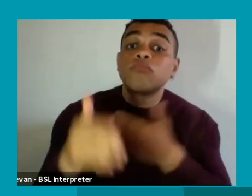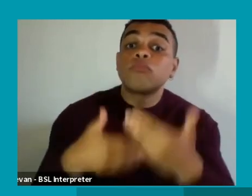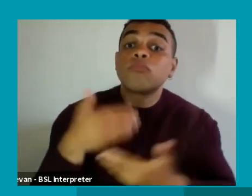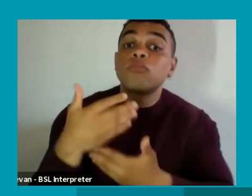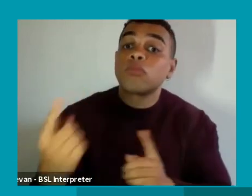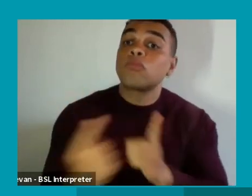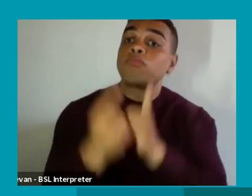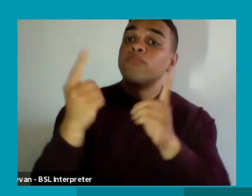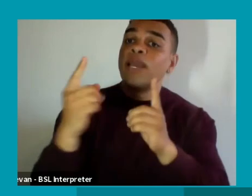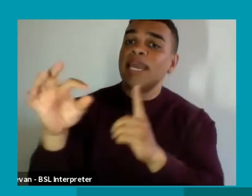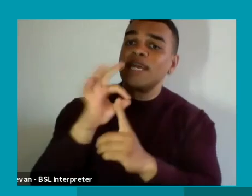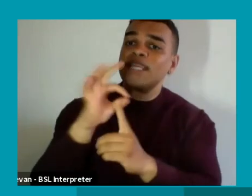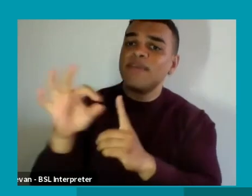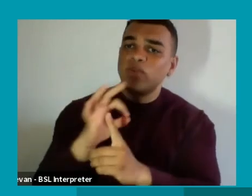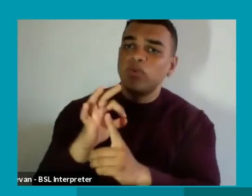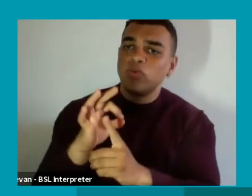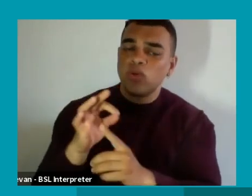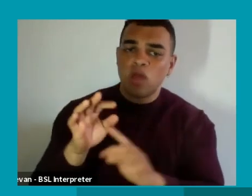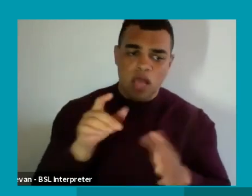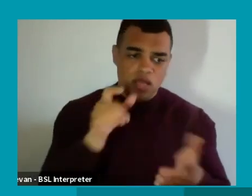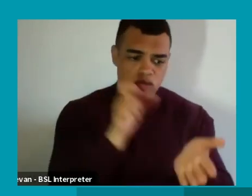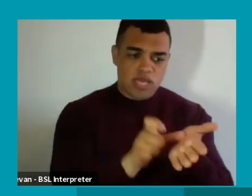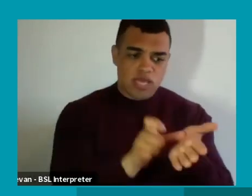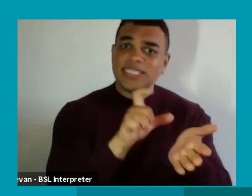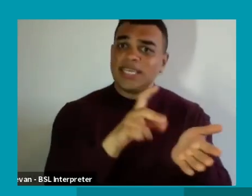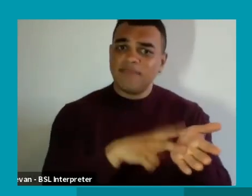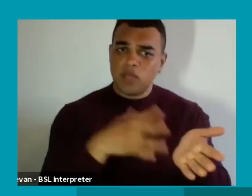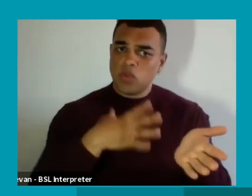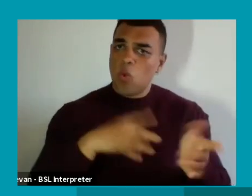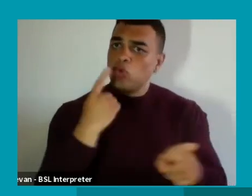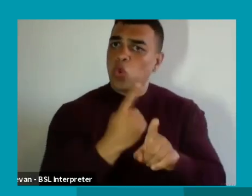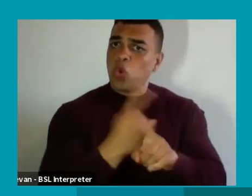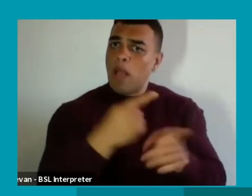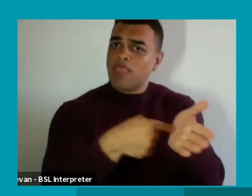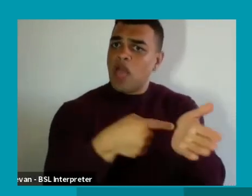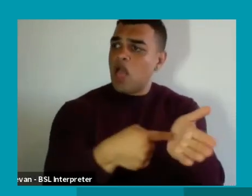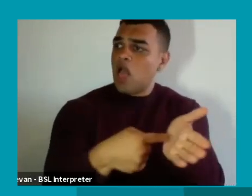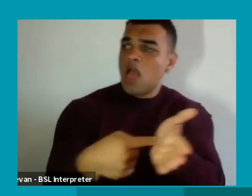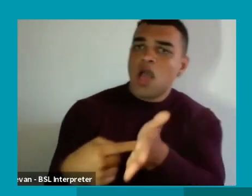asked about something and make sure everything that's on there is honest. 'cause as I said before, if you're caught out lying and then